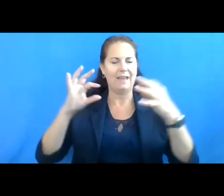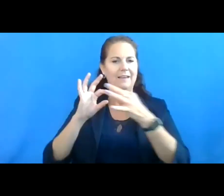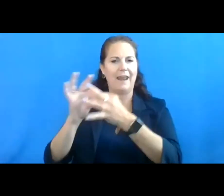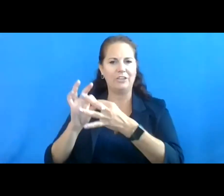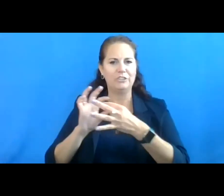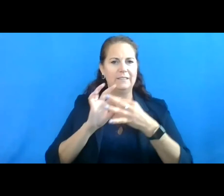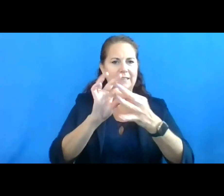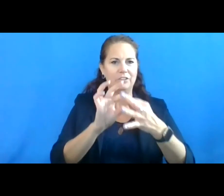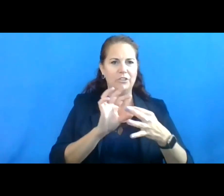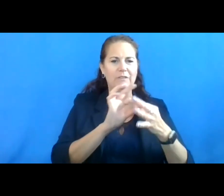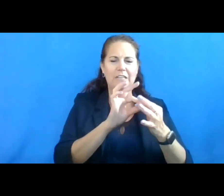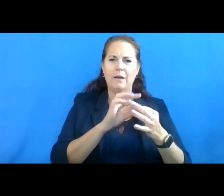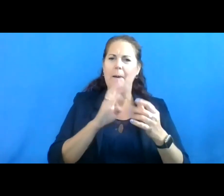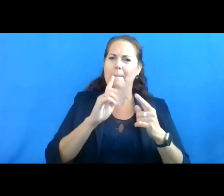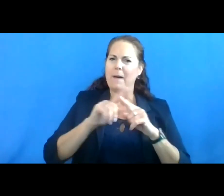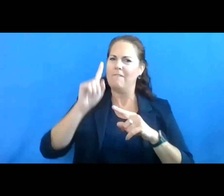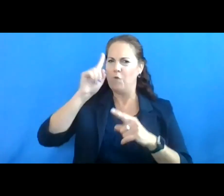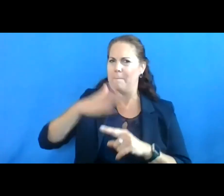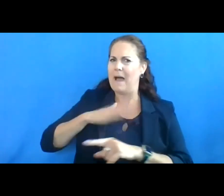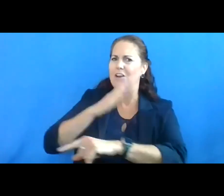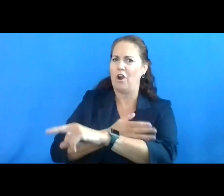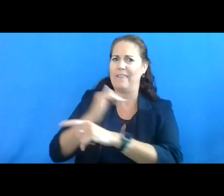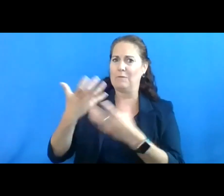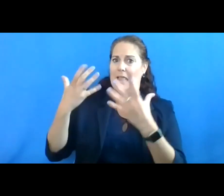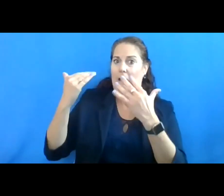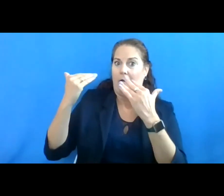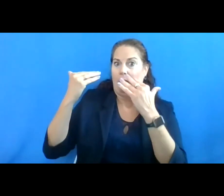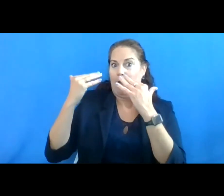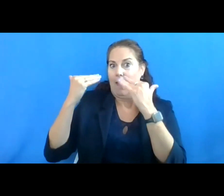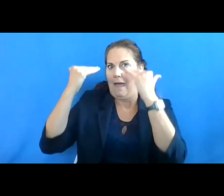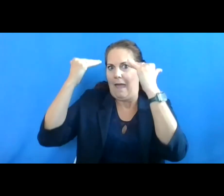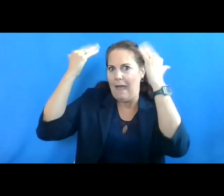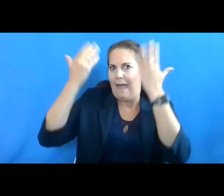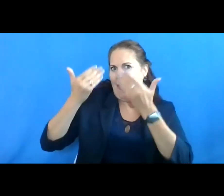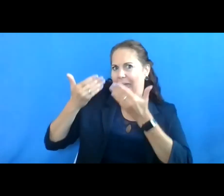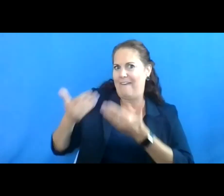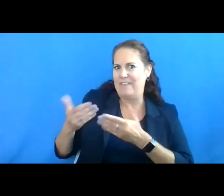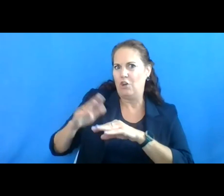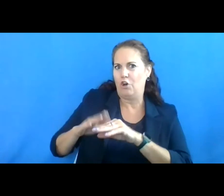It was really heavy on my daughter and being so young and not having been taught to even